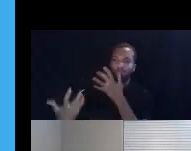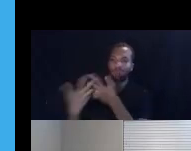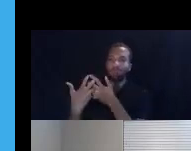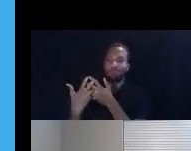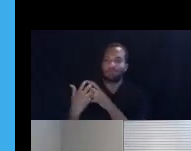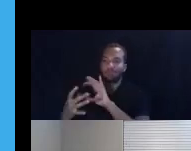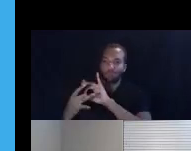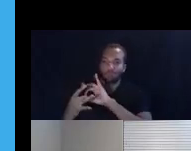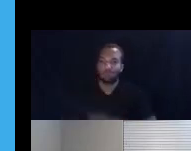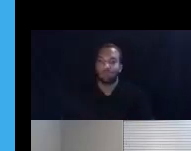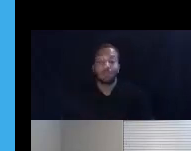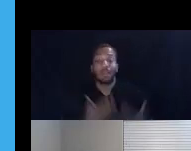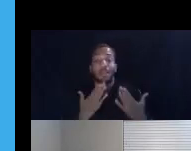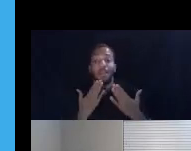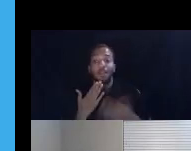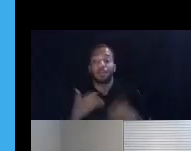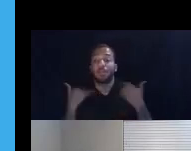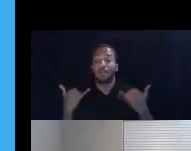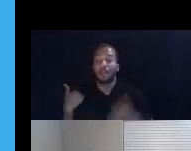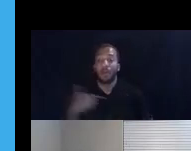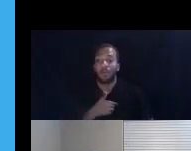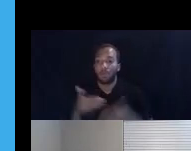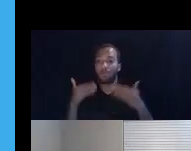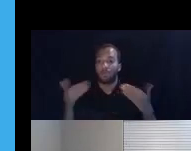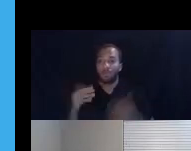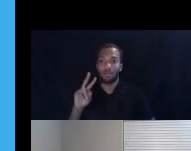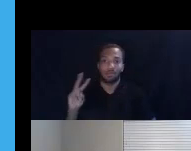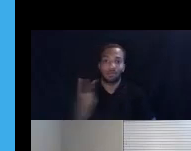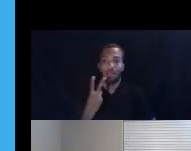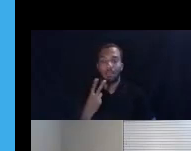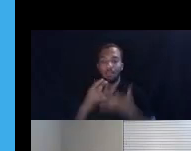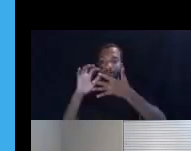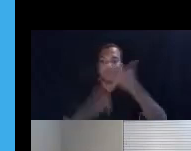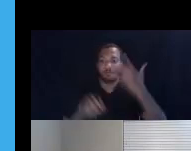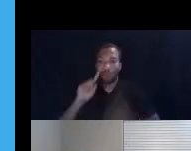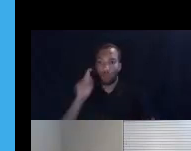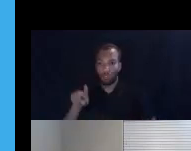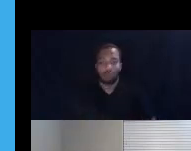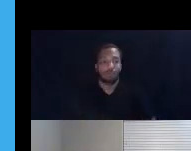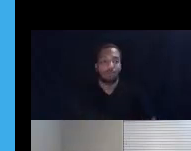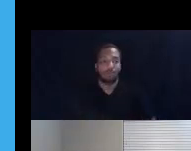Thank you. We'll go ahead and move over to the second set of questions. The second set of questions